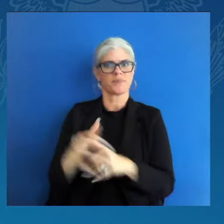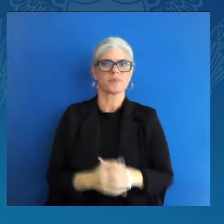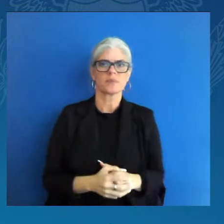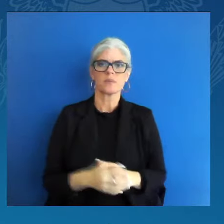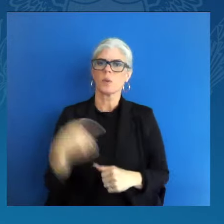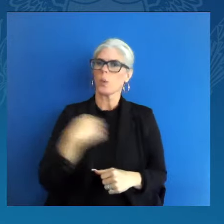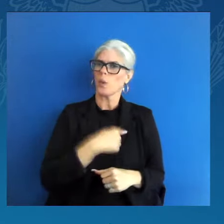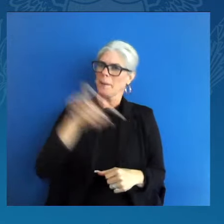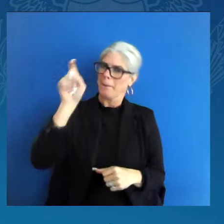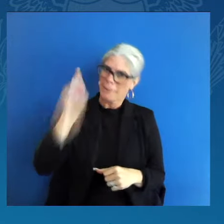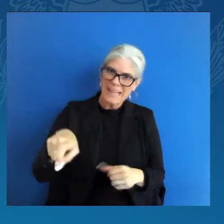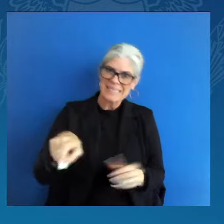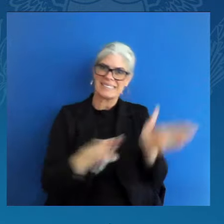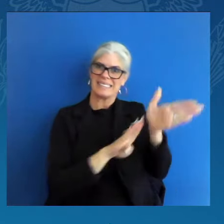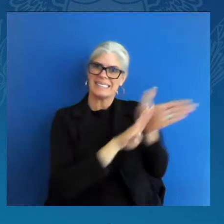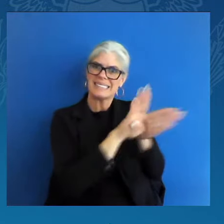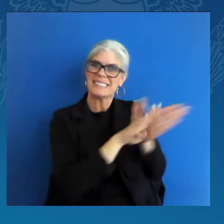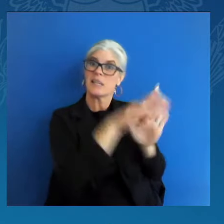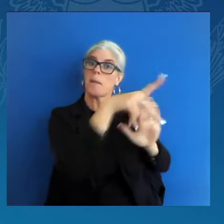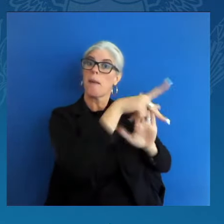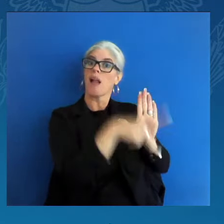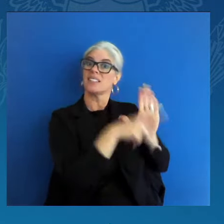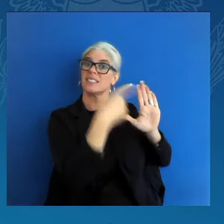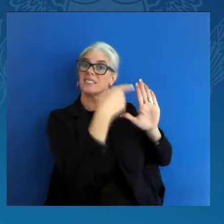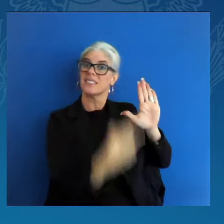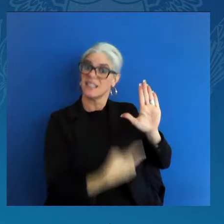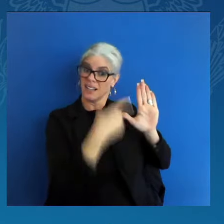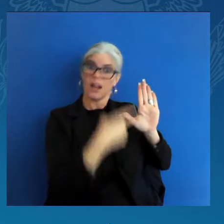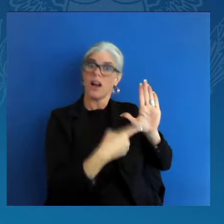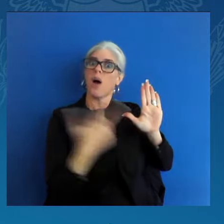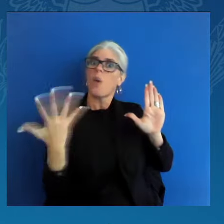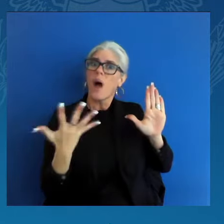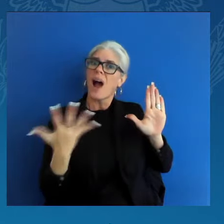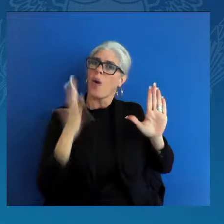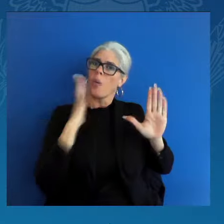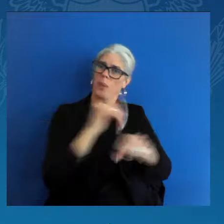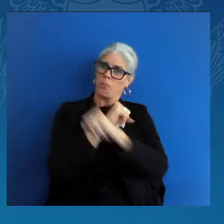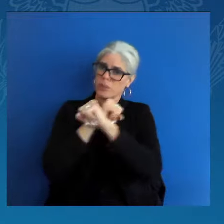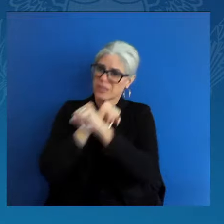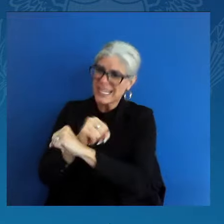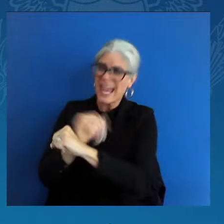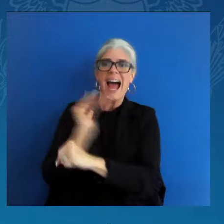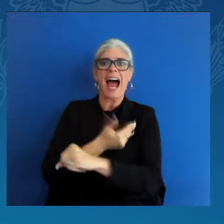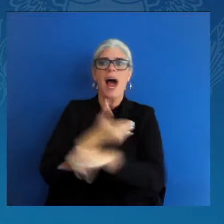This balance between advancement and stewardship, between partnership and protection defines